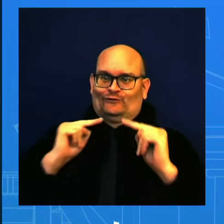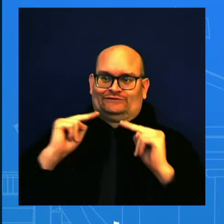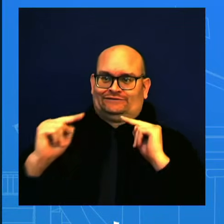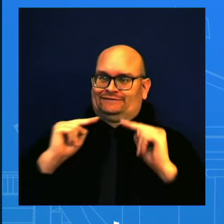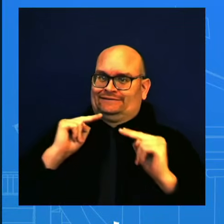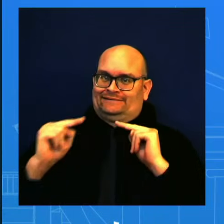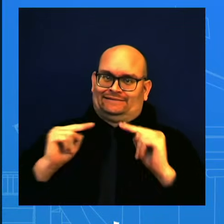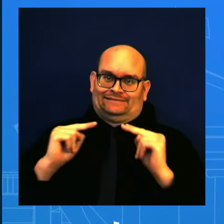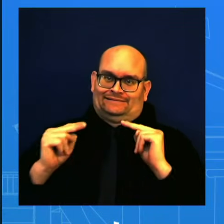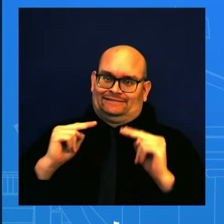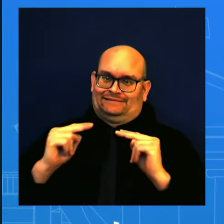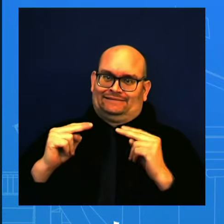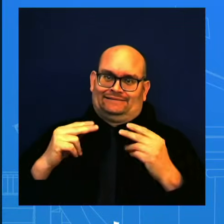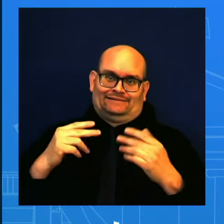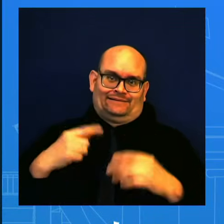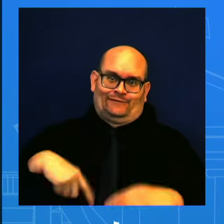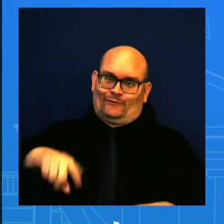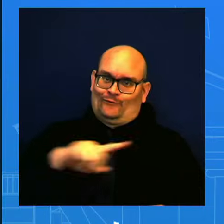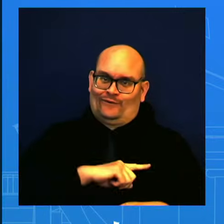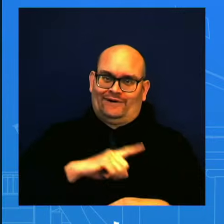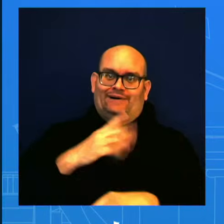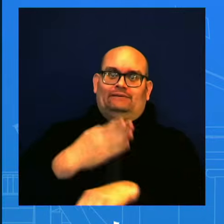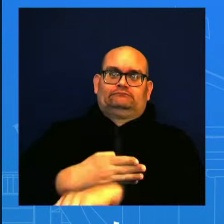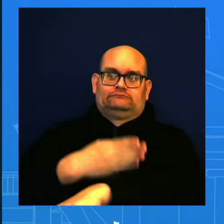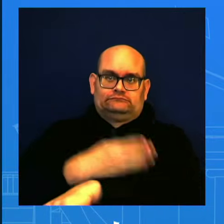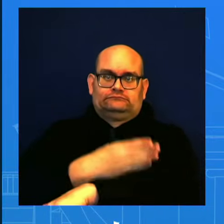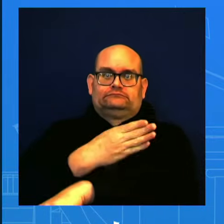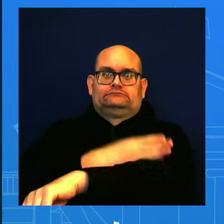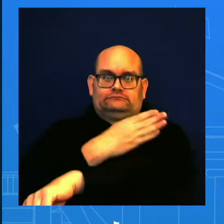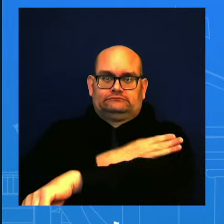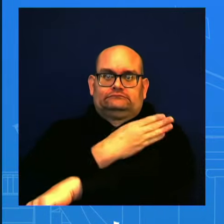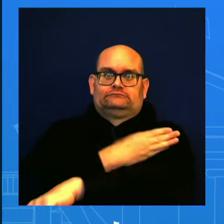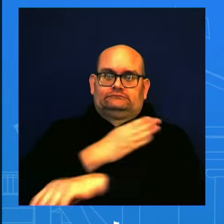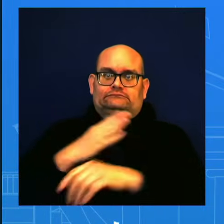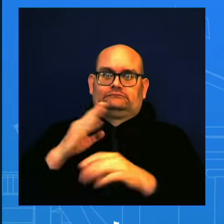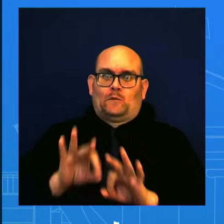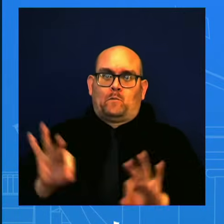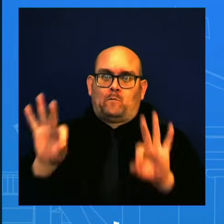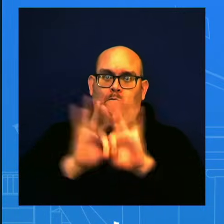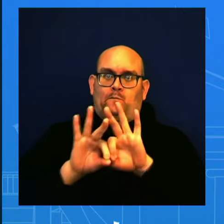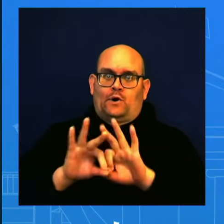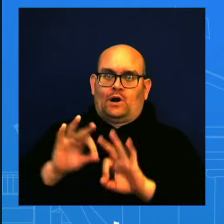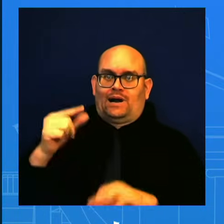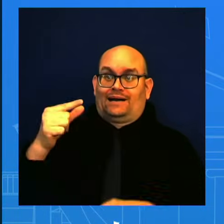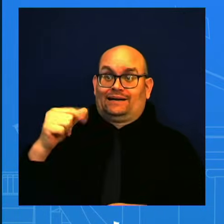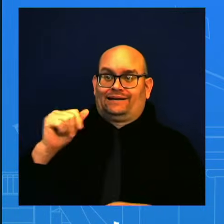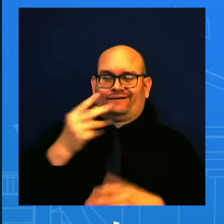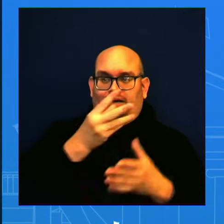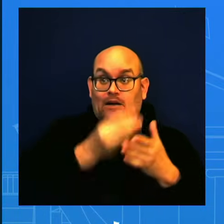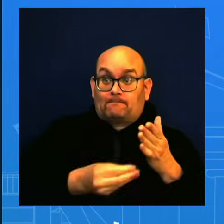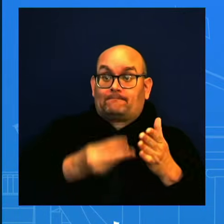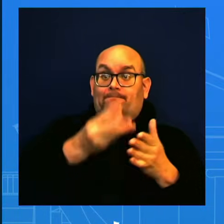you mentioned de-escalation efforts. But what -- does the U.S. still believe that a retaliatory attack against Israel is imminent?